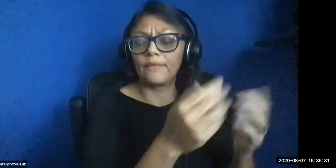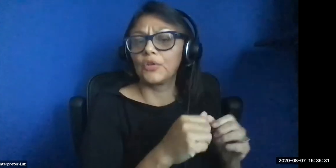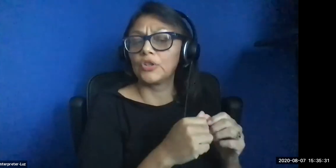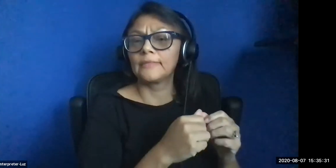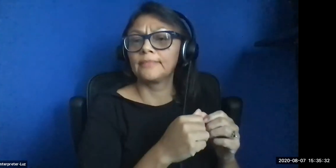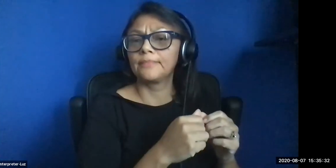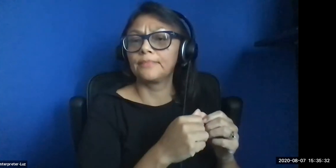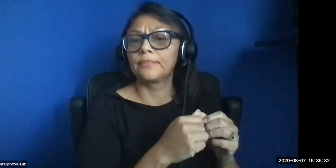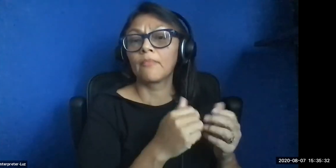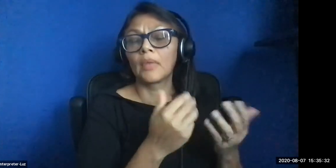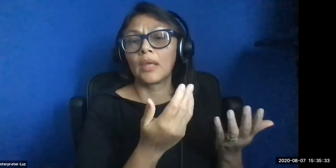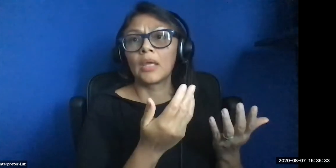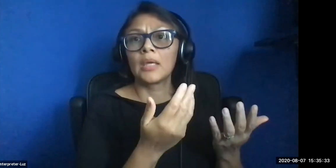Karen Crocket: The programs, but to